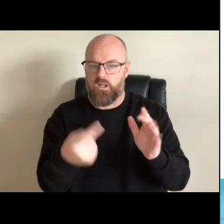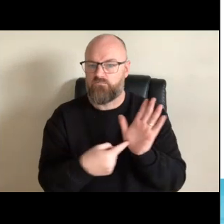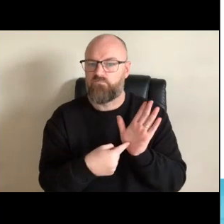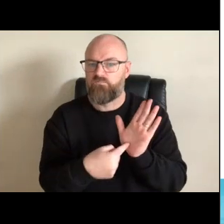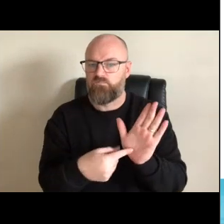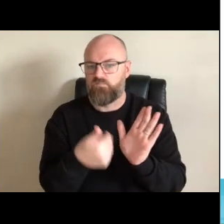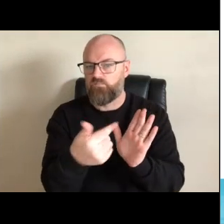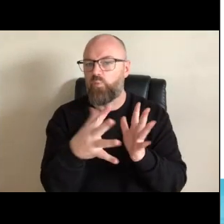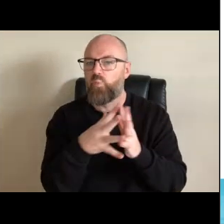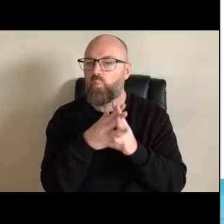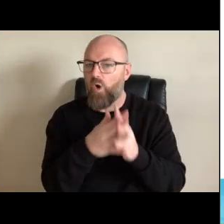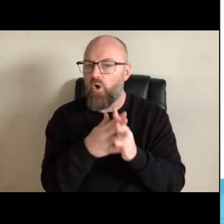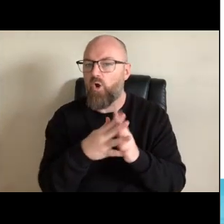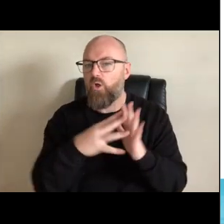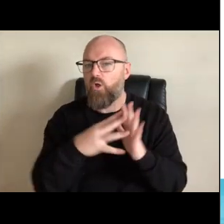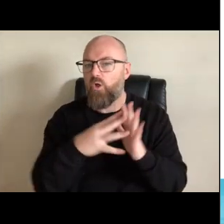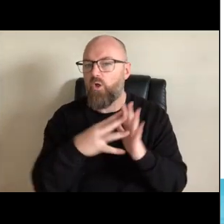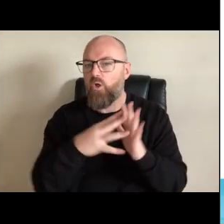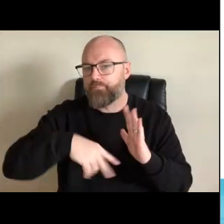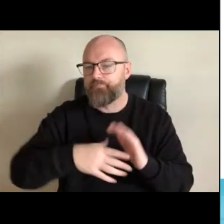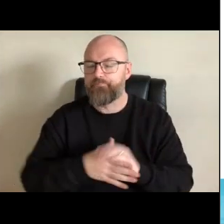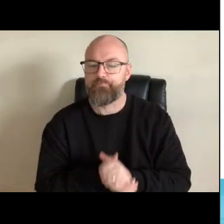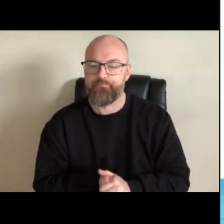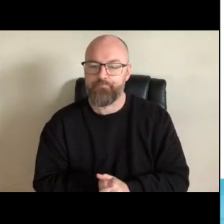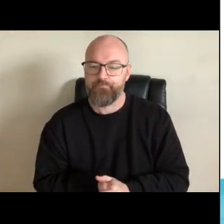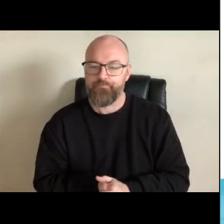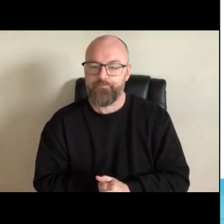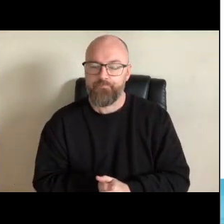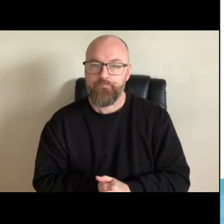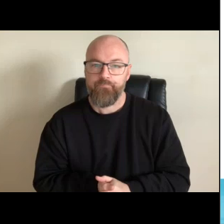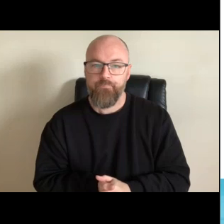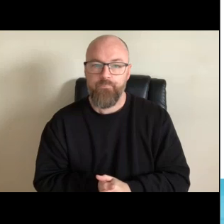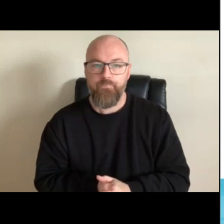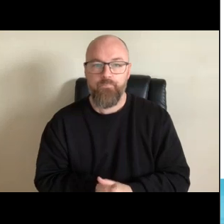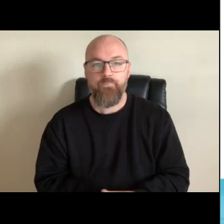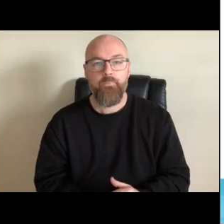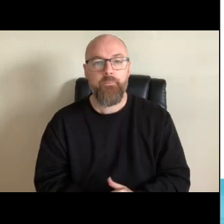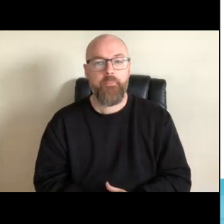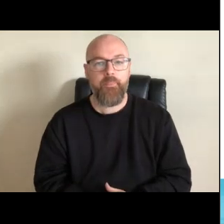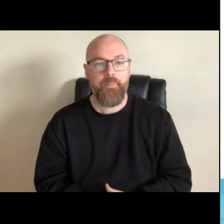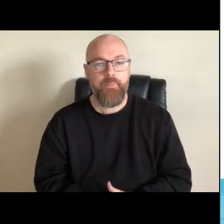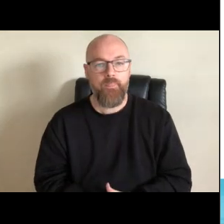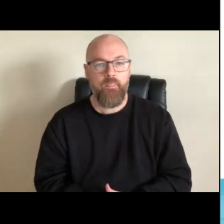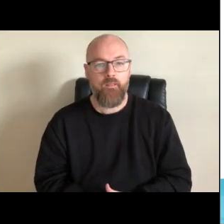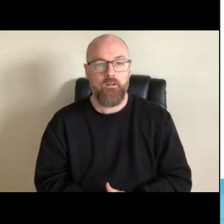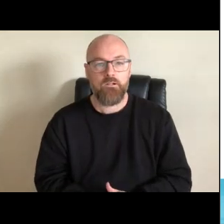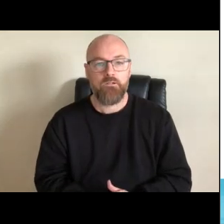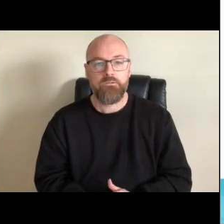to understand we're just going to point out that all of the links on this slide we'll